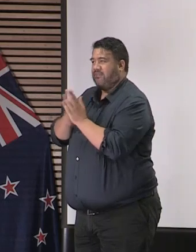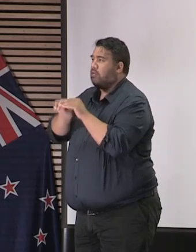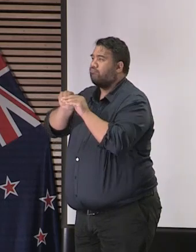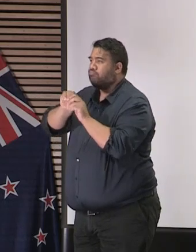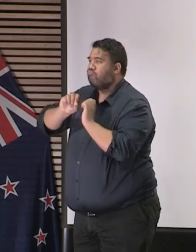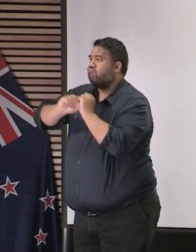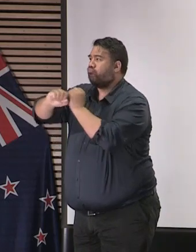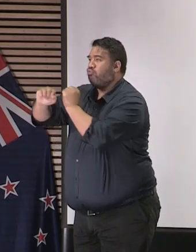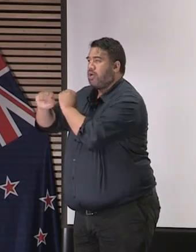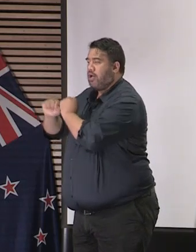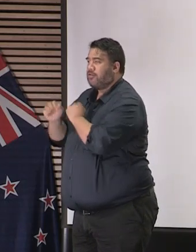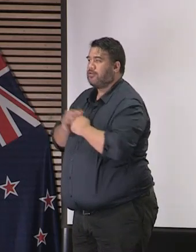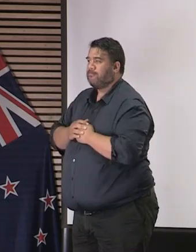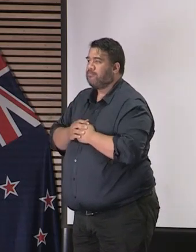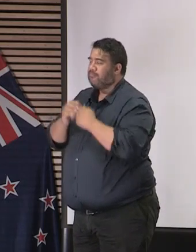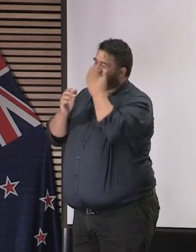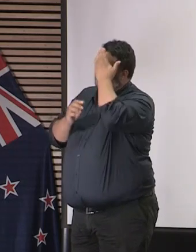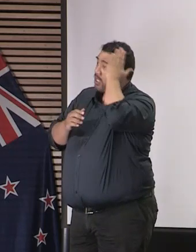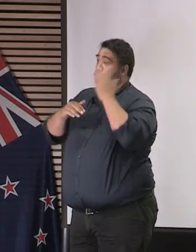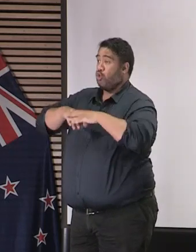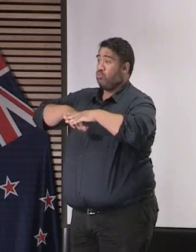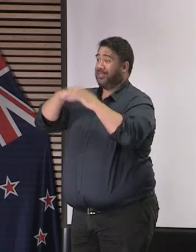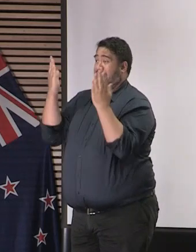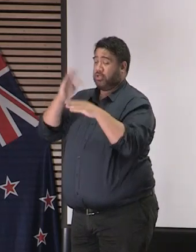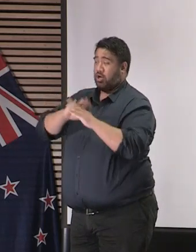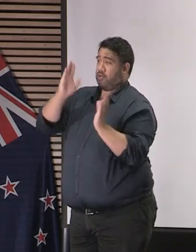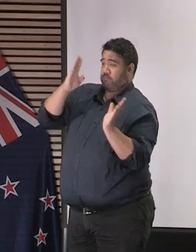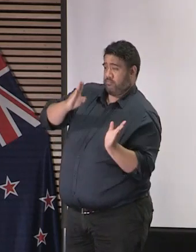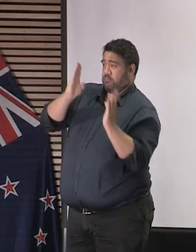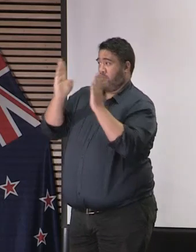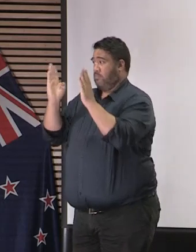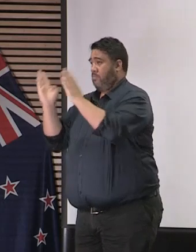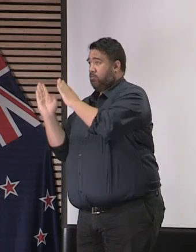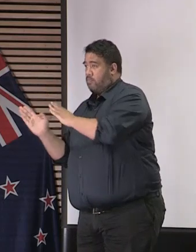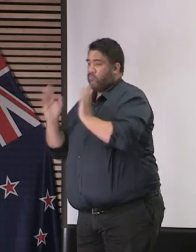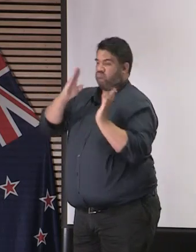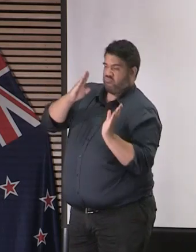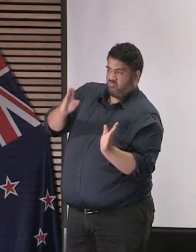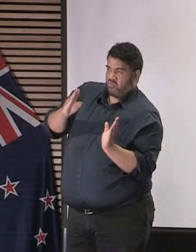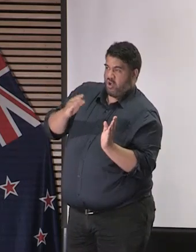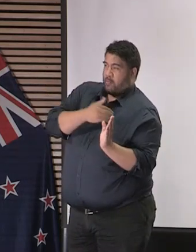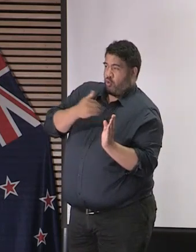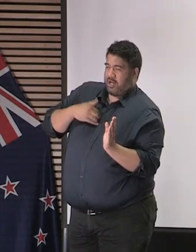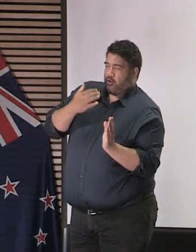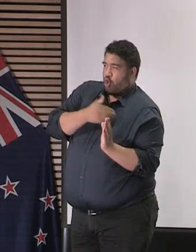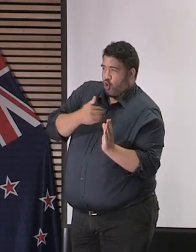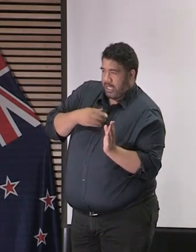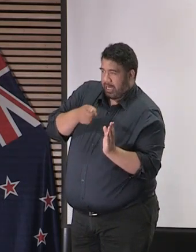hours of content will be broadcast every day. At different types of the day